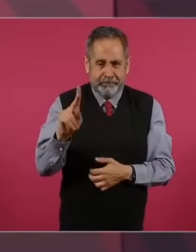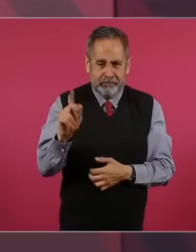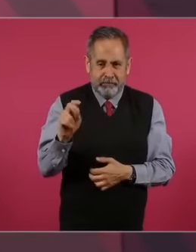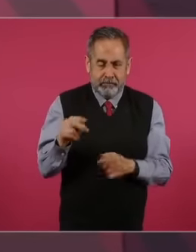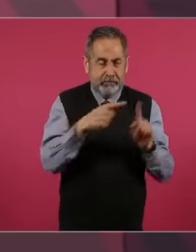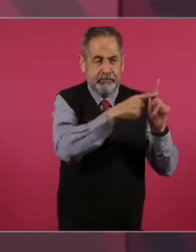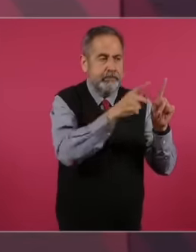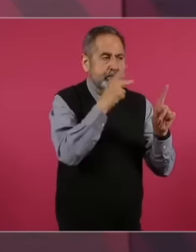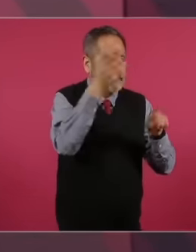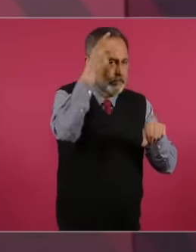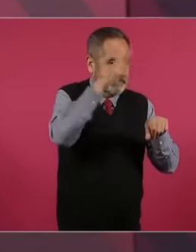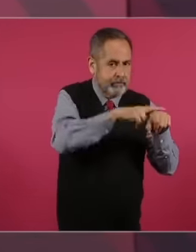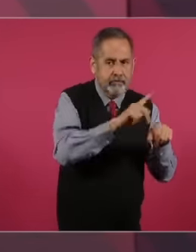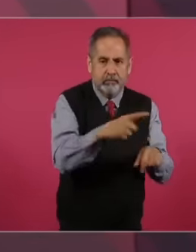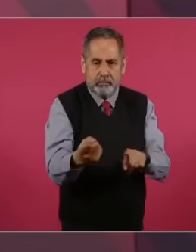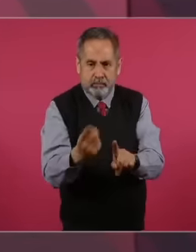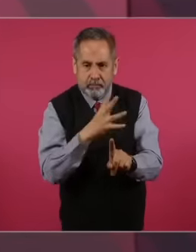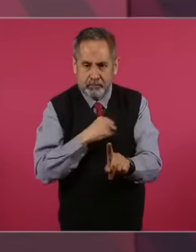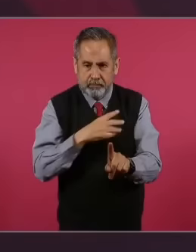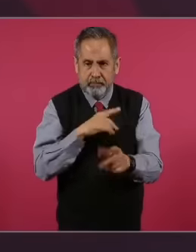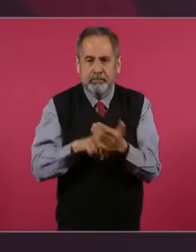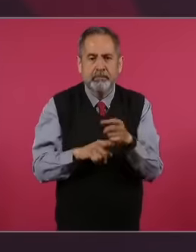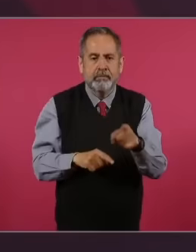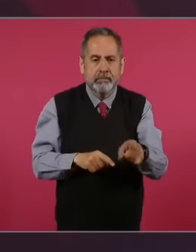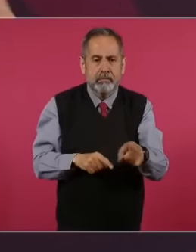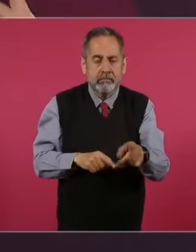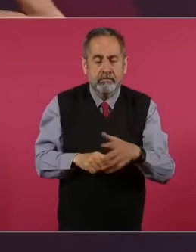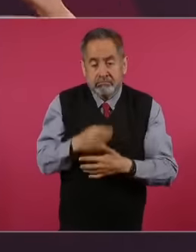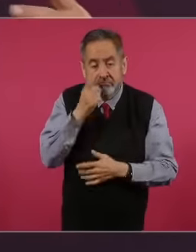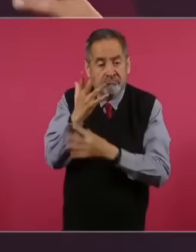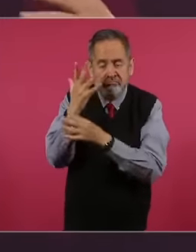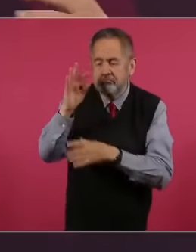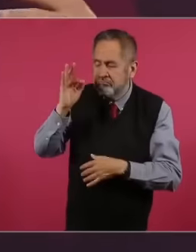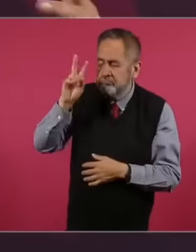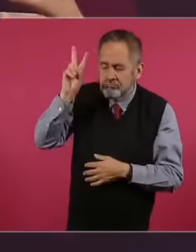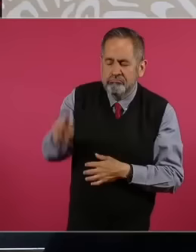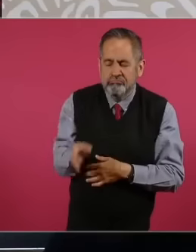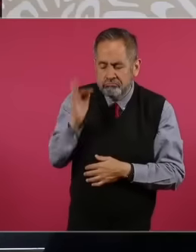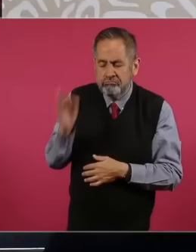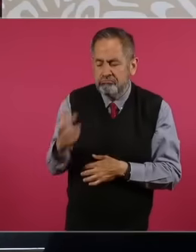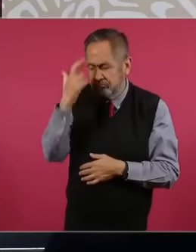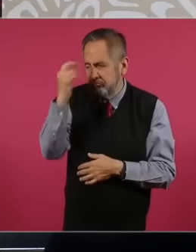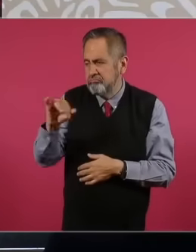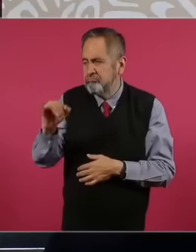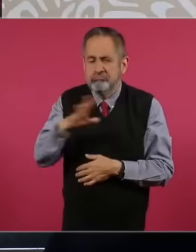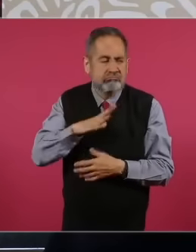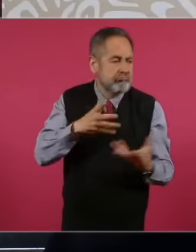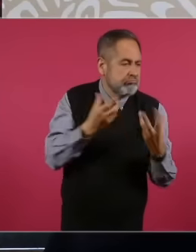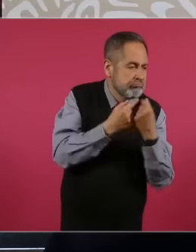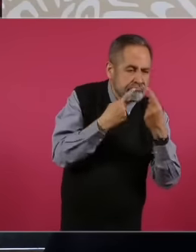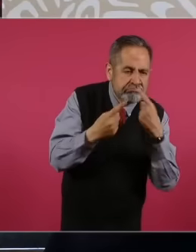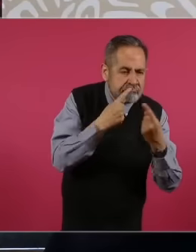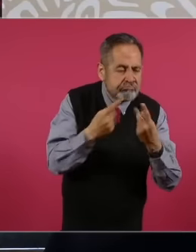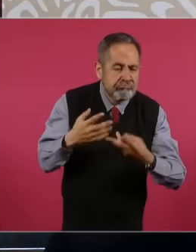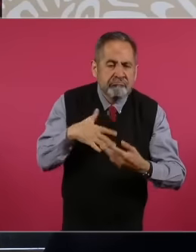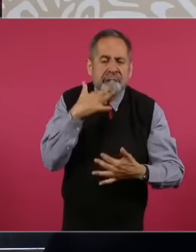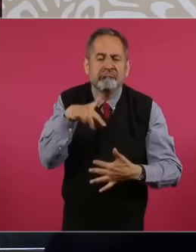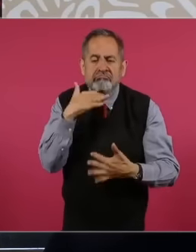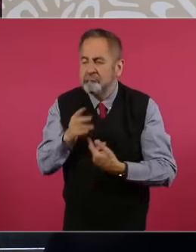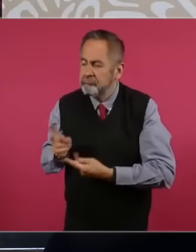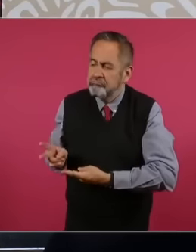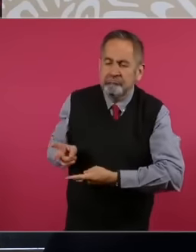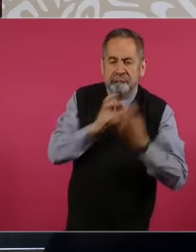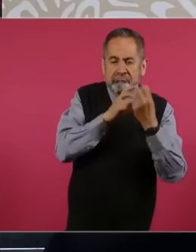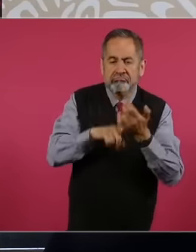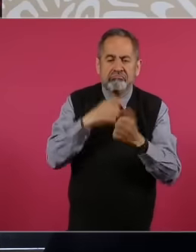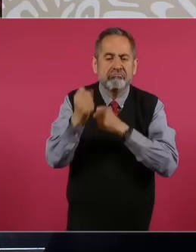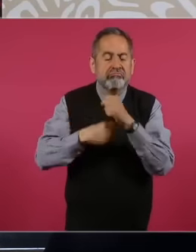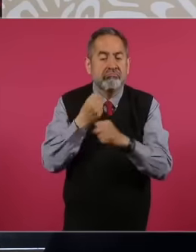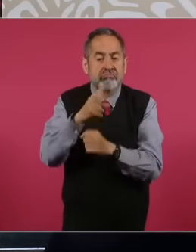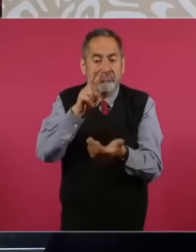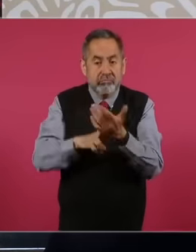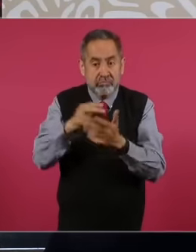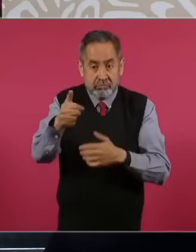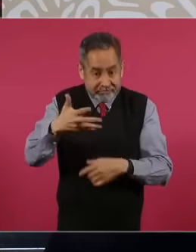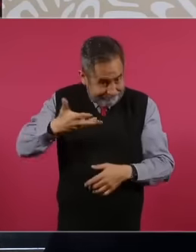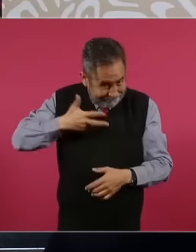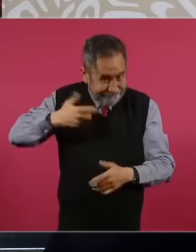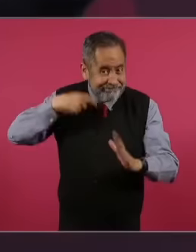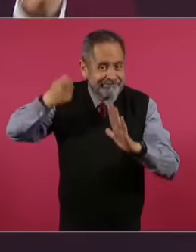UNAM his son accepts that he participated in the 2006 fraud is in